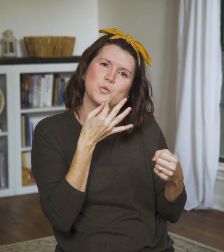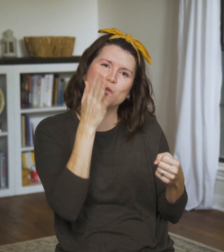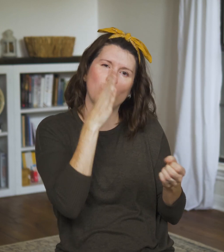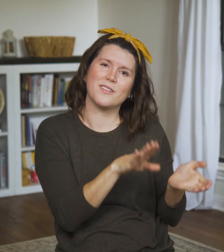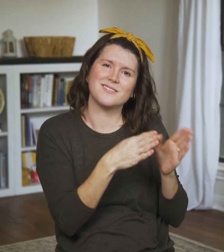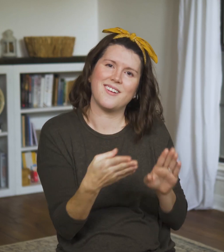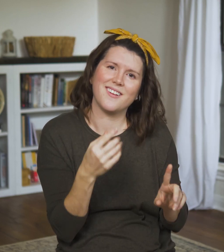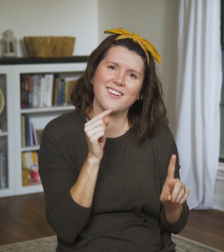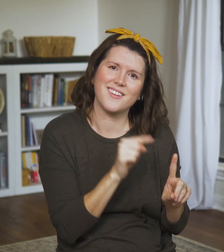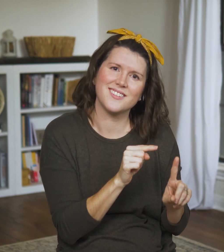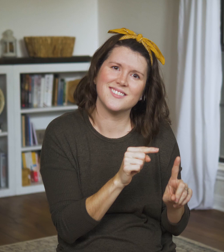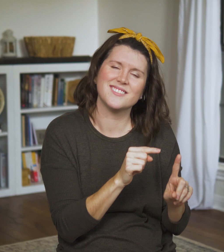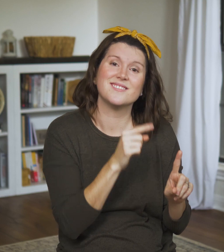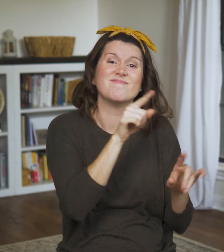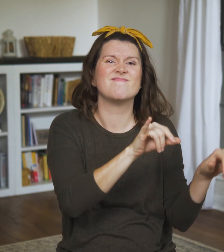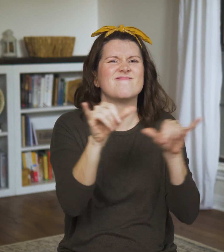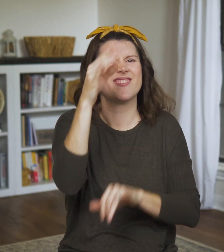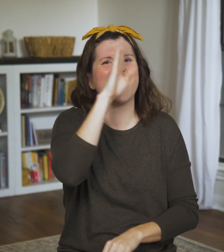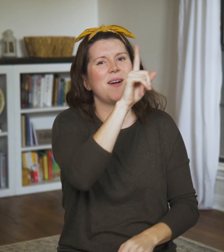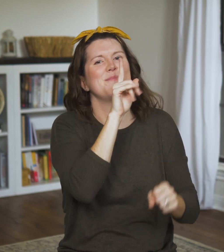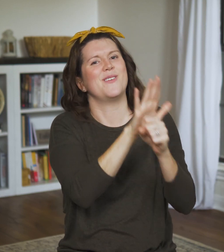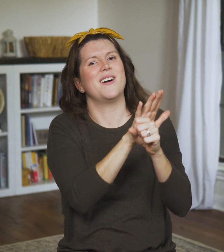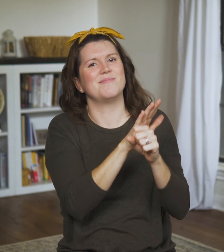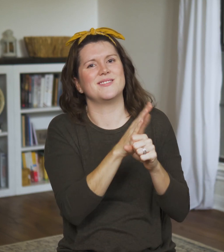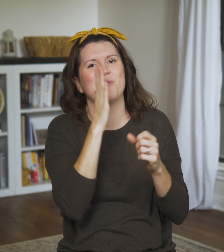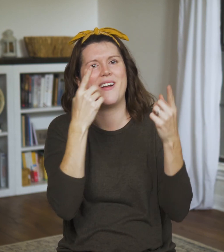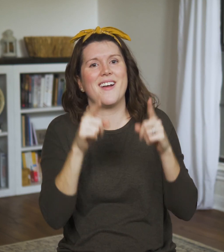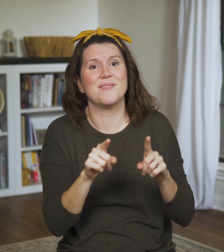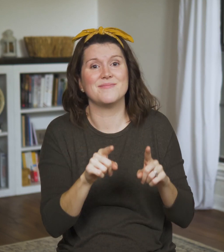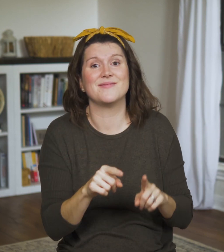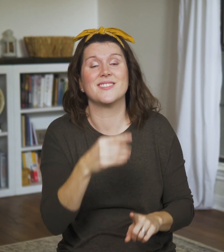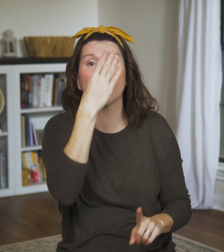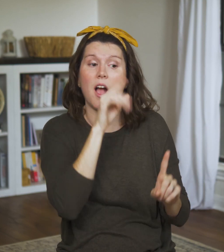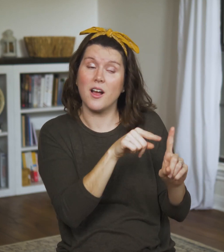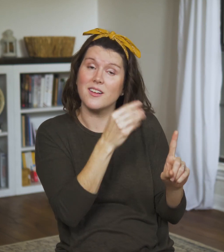They make their case and ask for land.